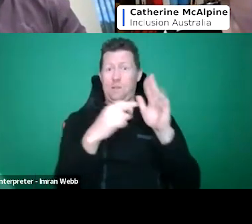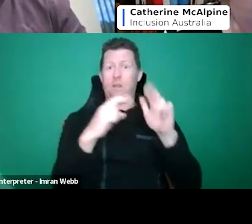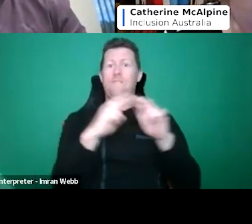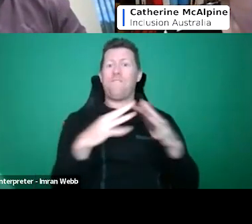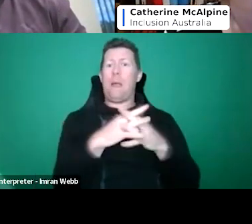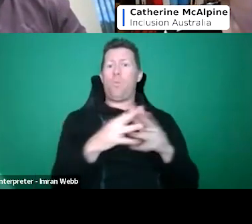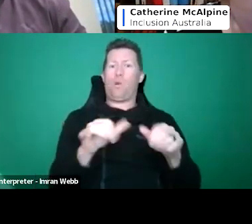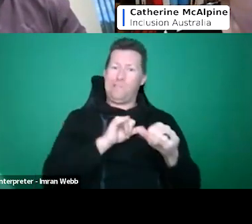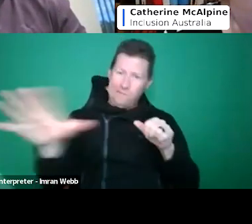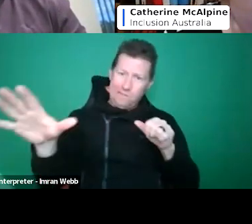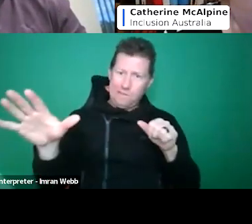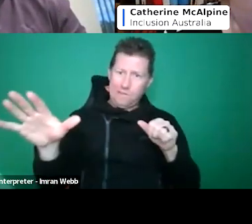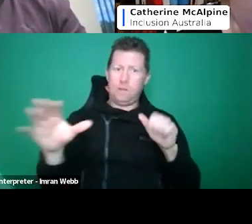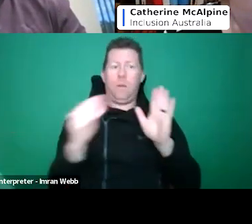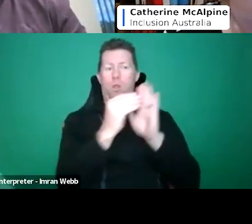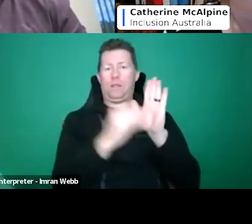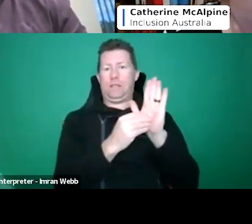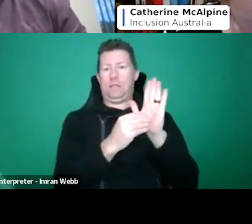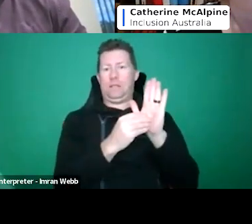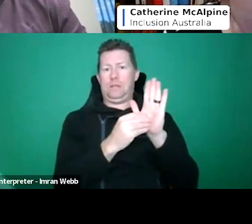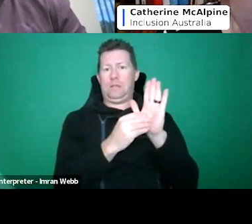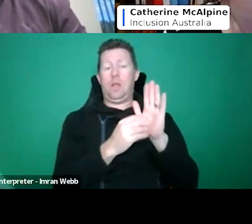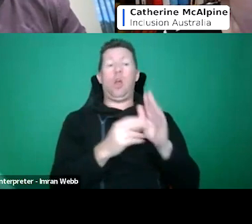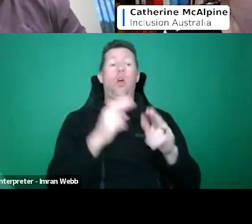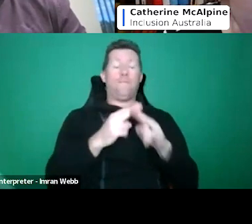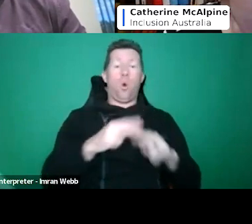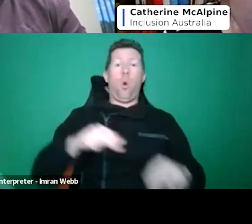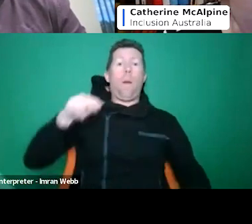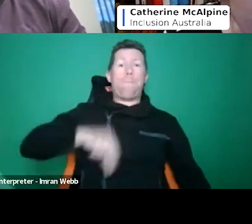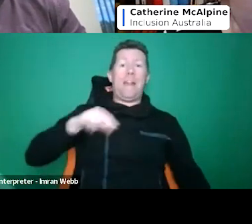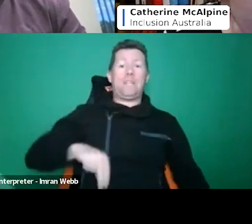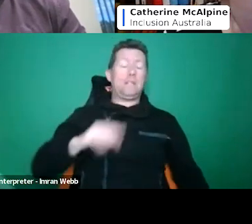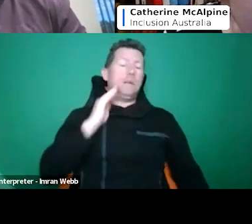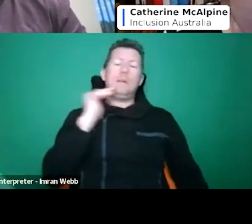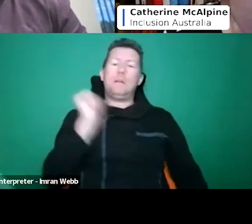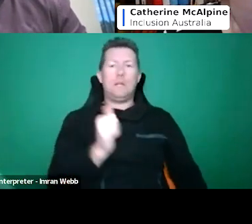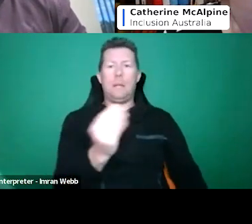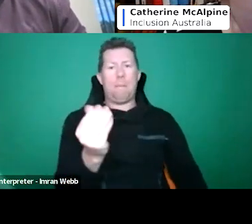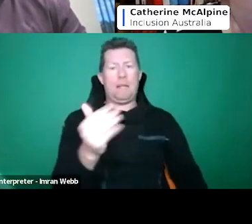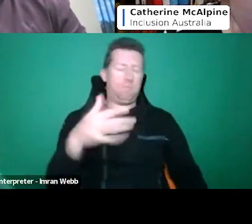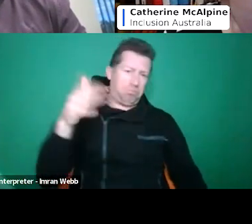where the benefits clearly outweigh the costs for all Australians,